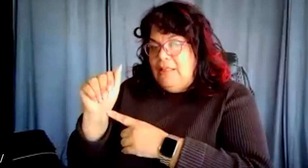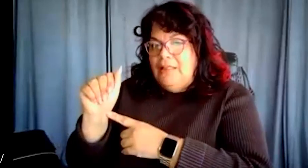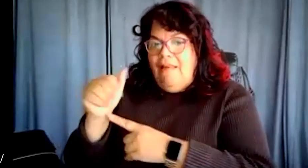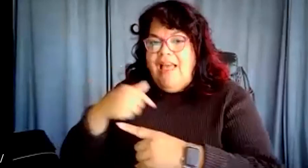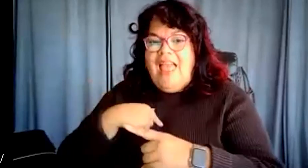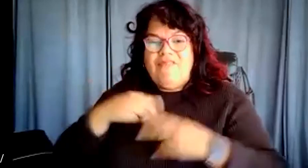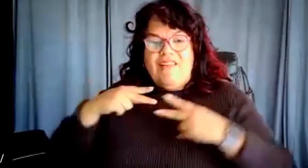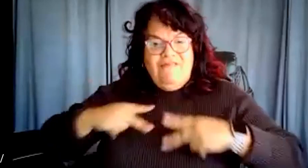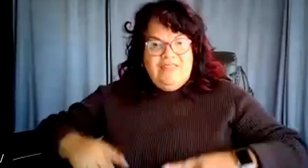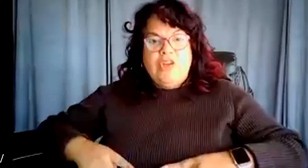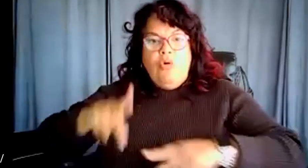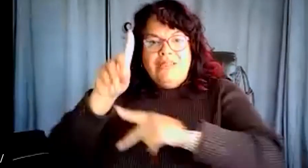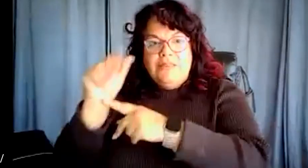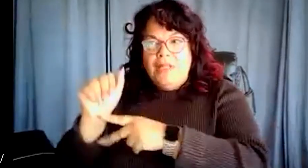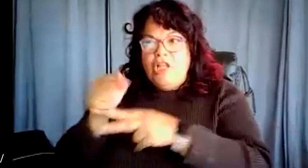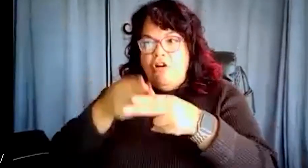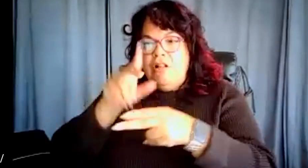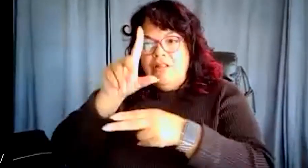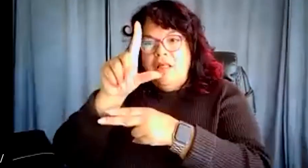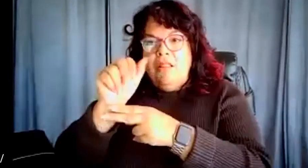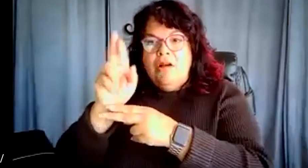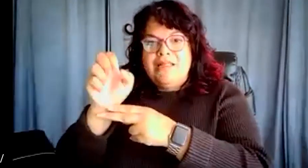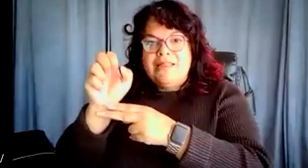I have a physical disability called Larson Syndrome.